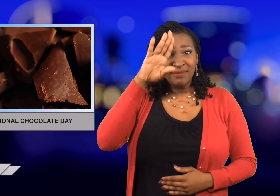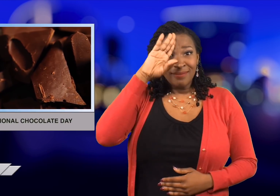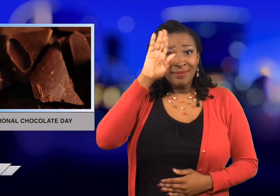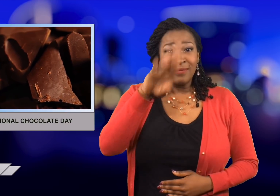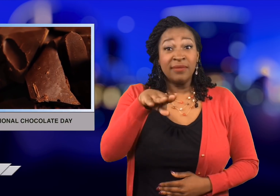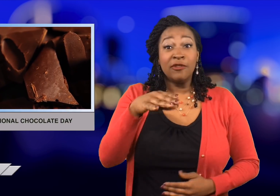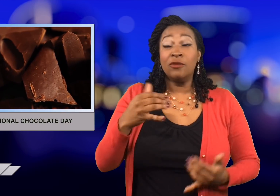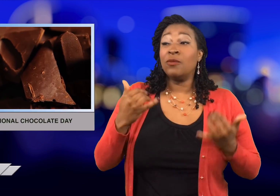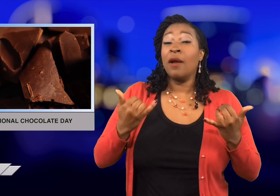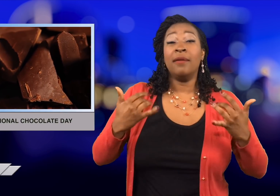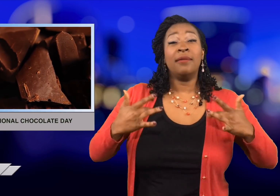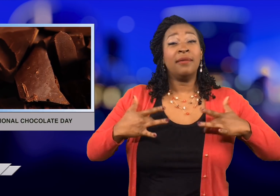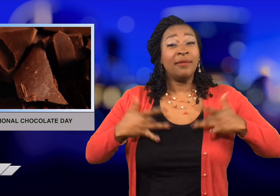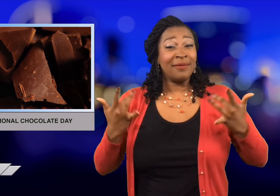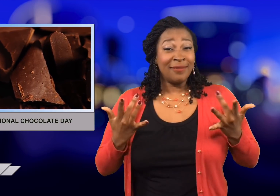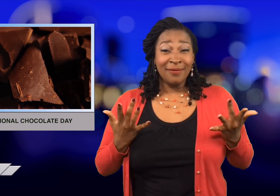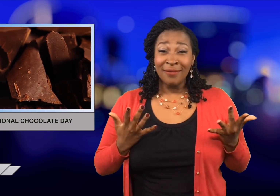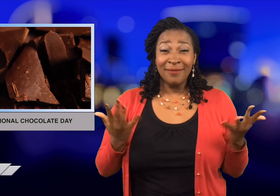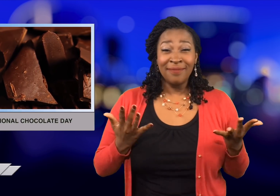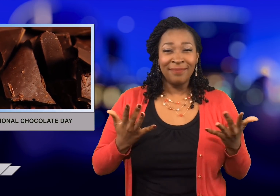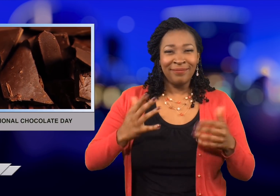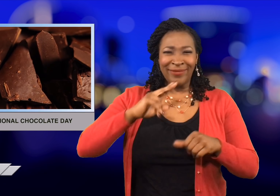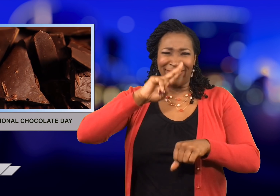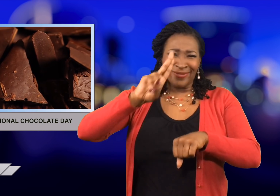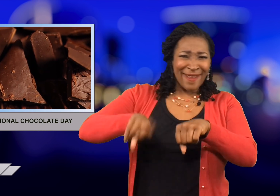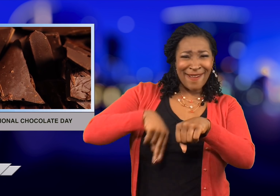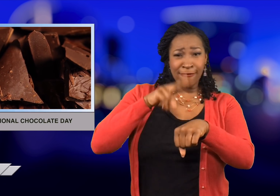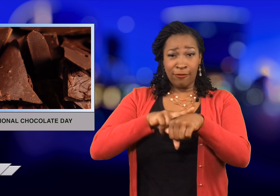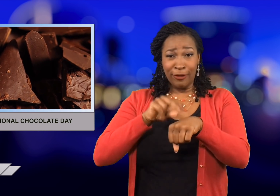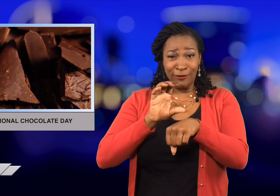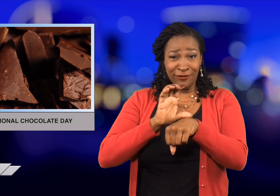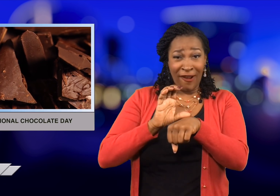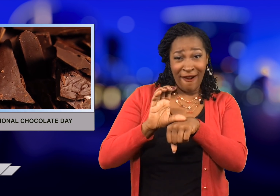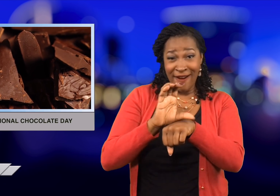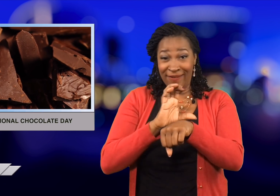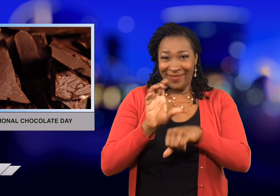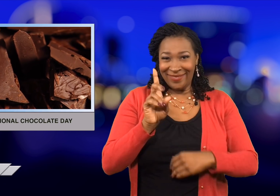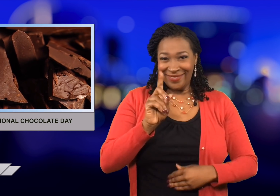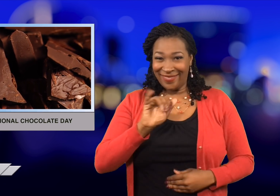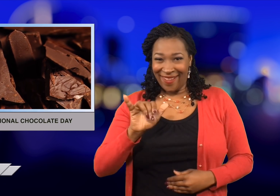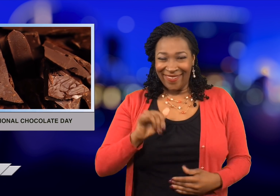Today is national chocolate day.